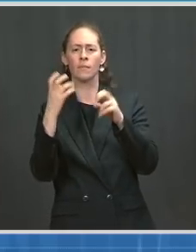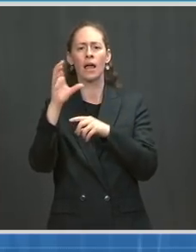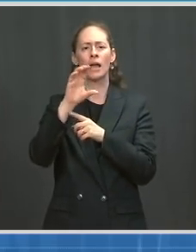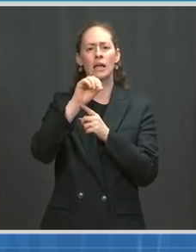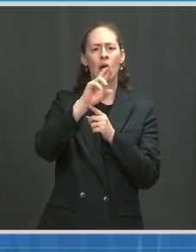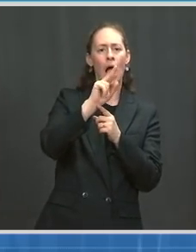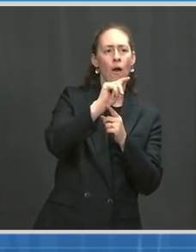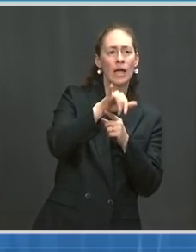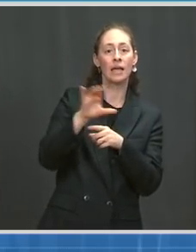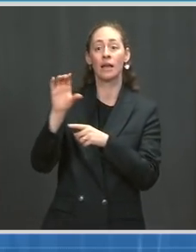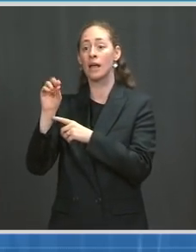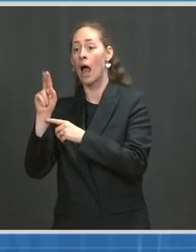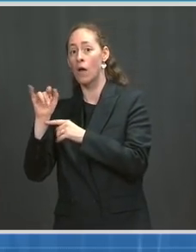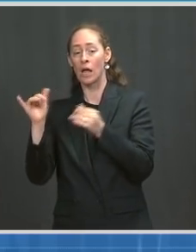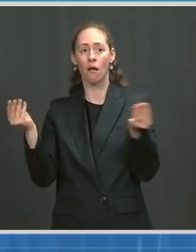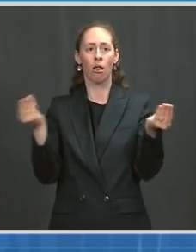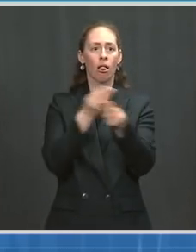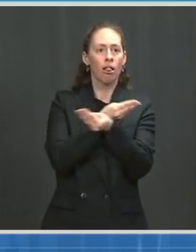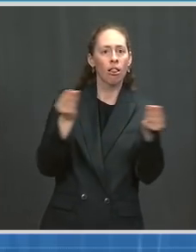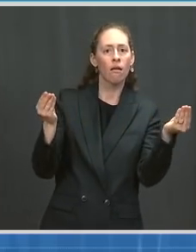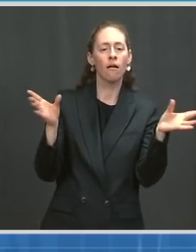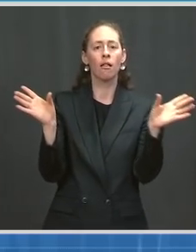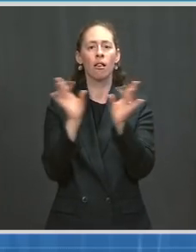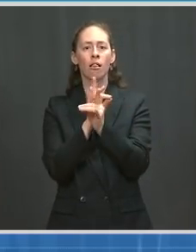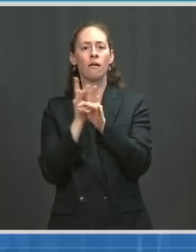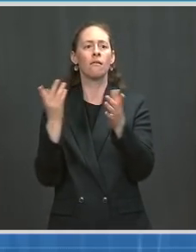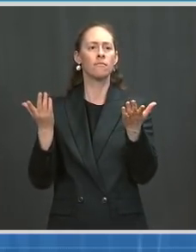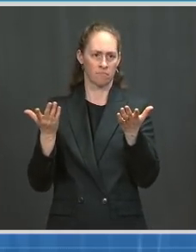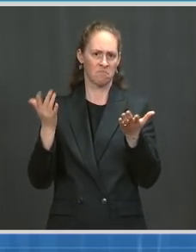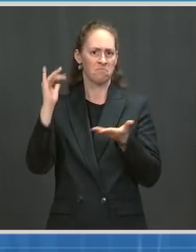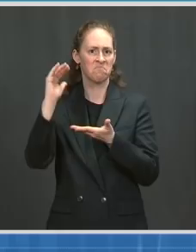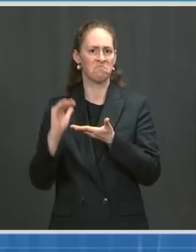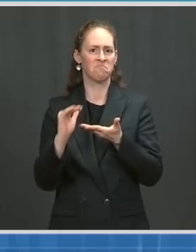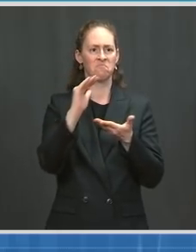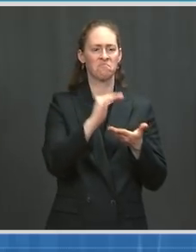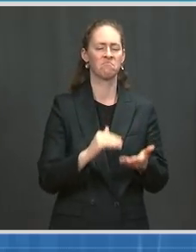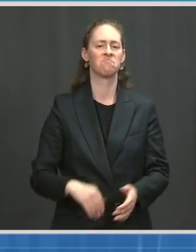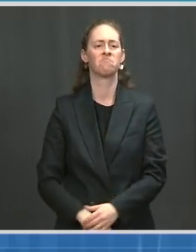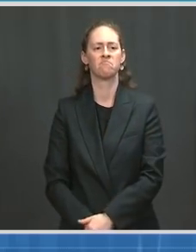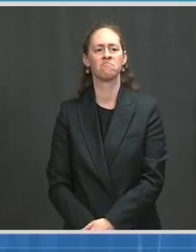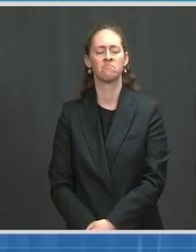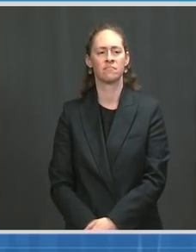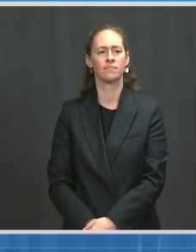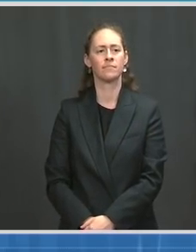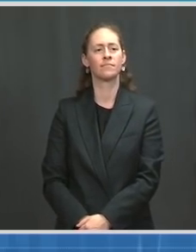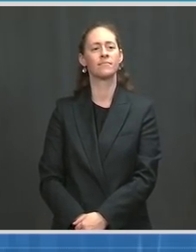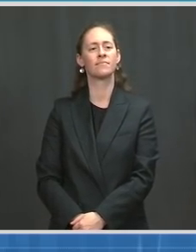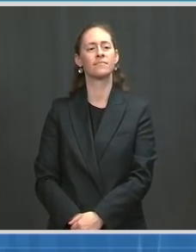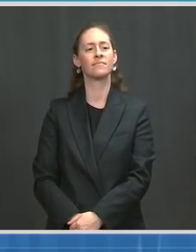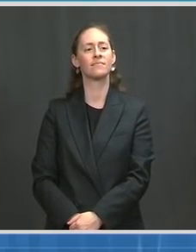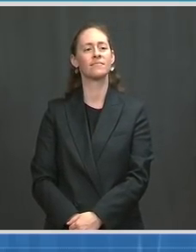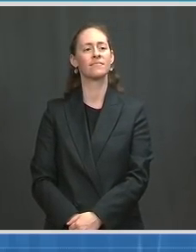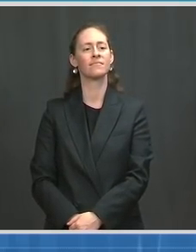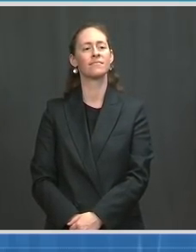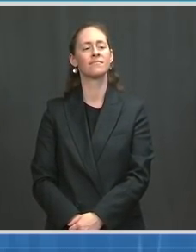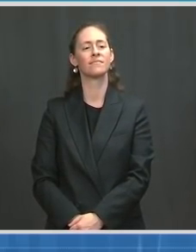COVID rates and COVID-19 test characteristics. And we have used this transmission risk for many of our CDC guidance materials --